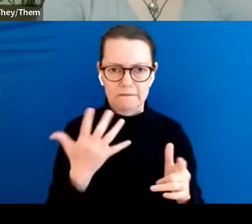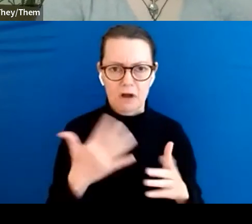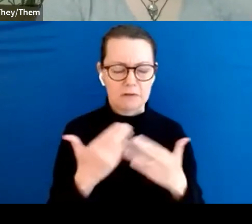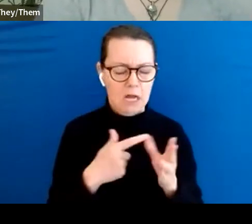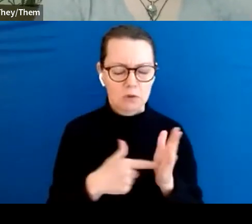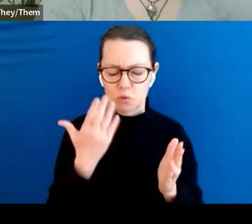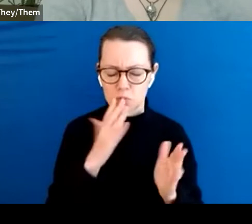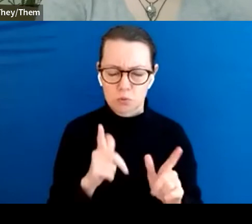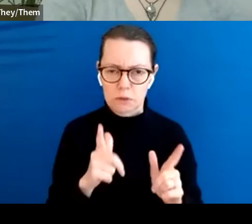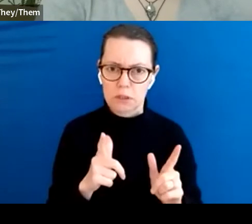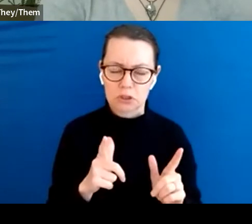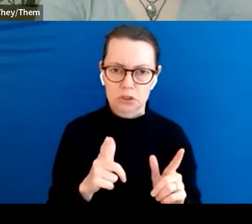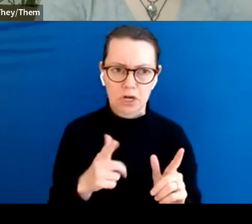I never got the time to wind down.